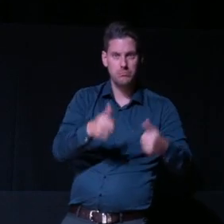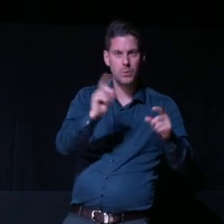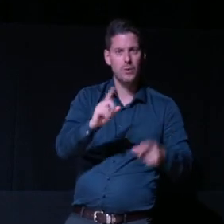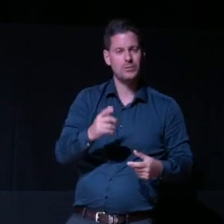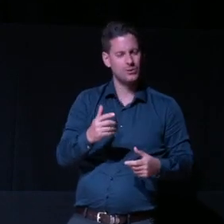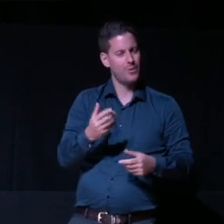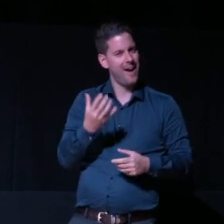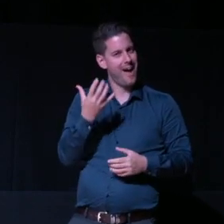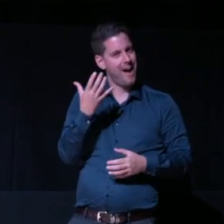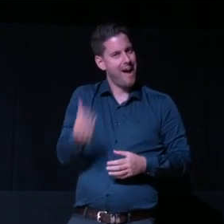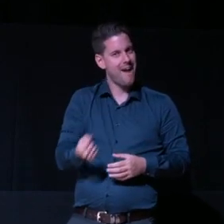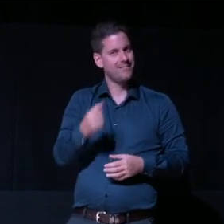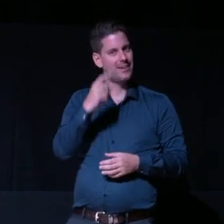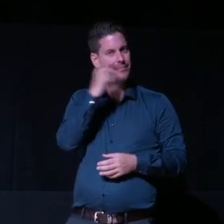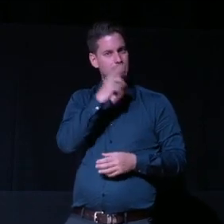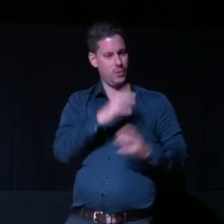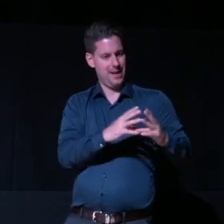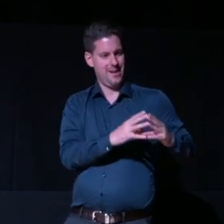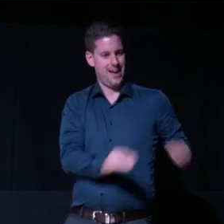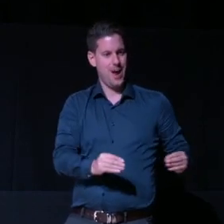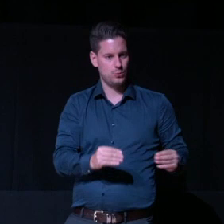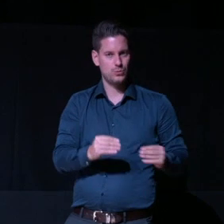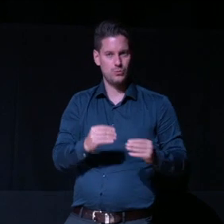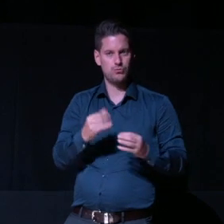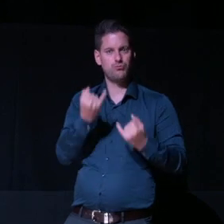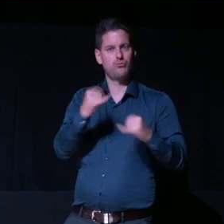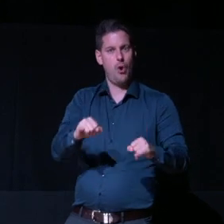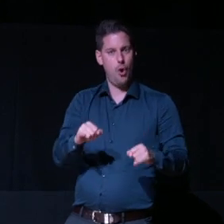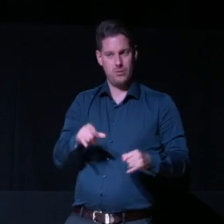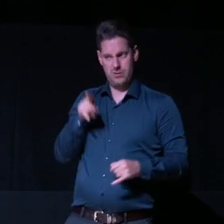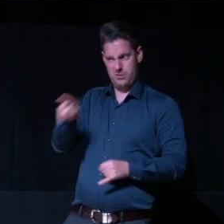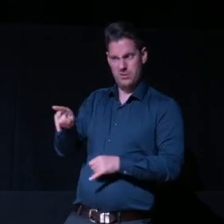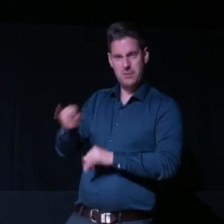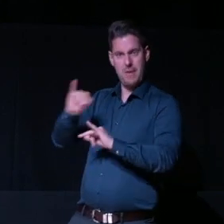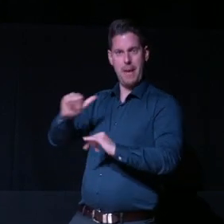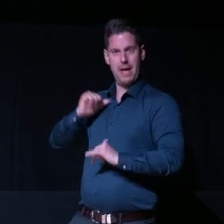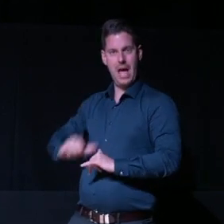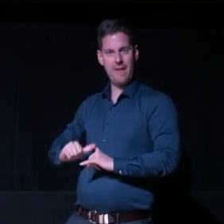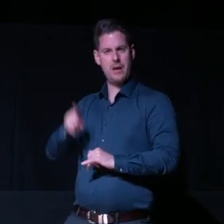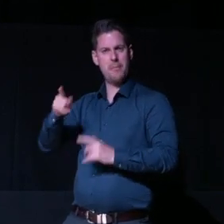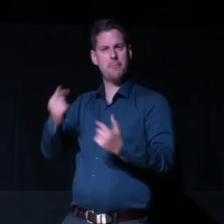actually are people who get cancelled from the industry. People who get pushed out. People who don't get the opportunity to speak or to have a career.